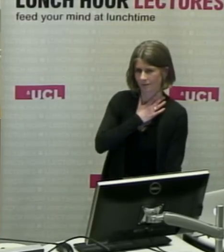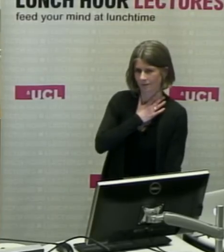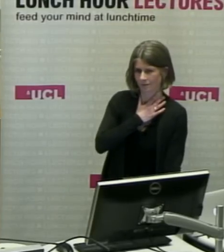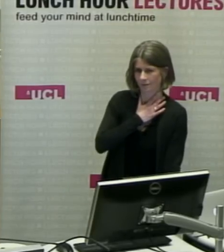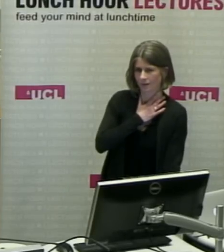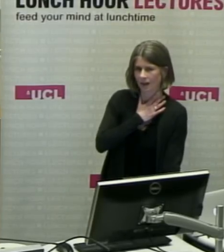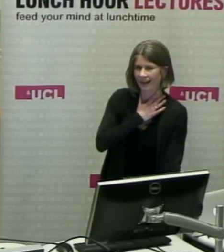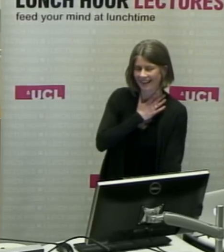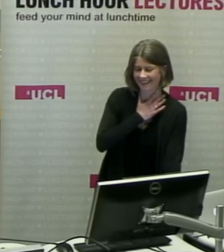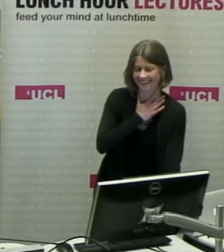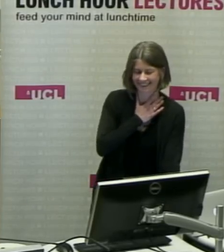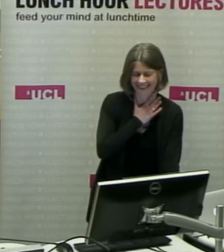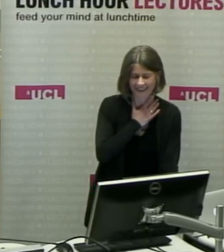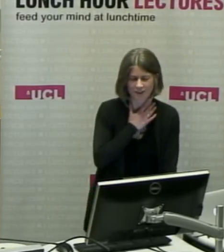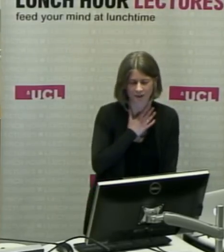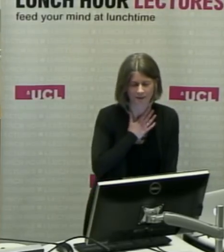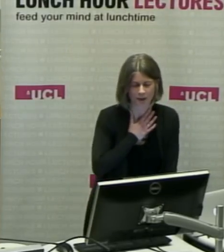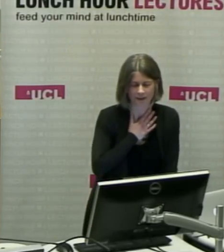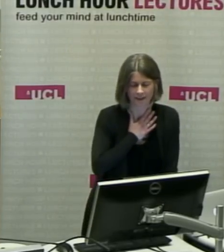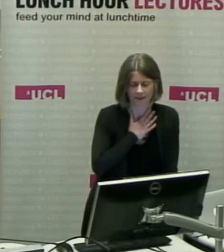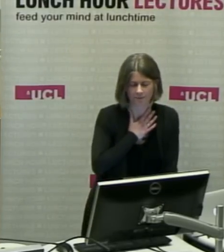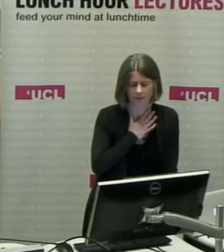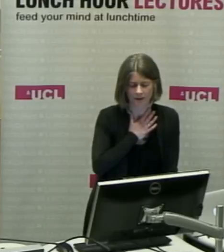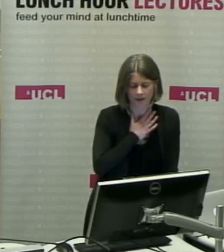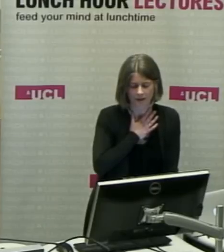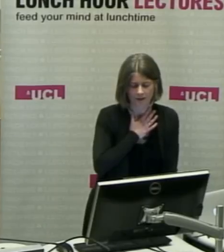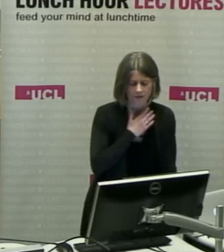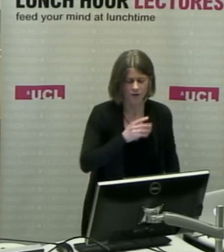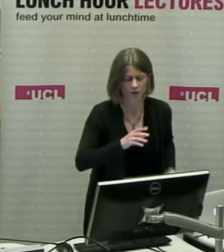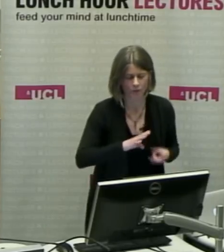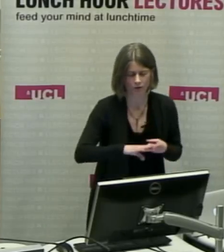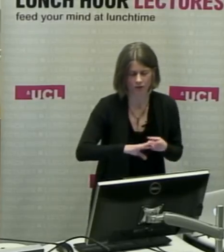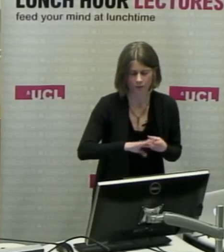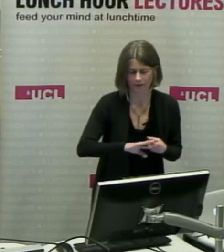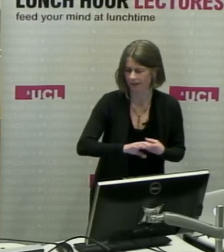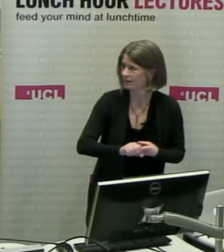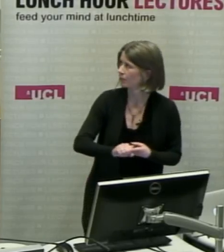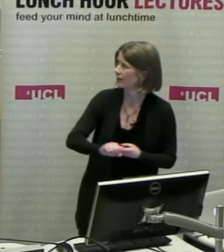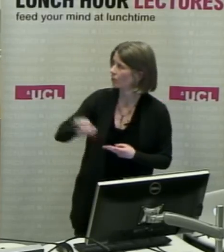If you see what I mean. - I think I do. Two quick things to point out.